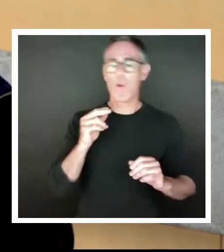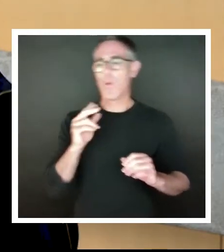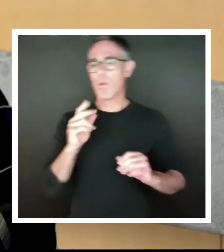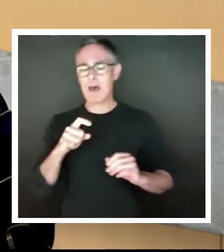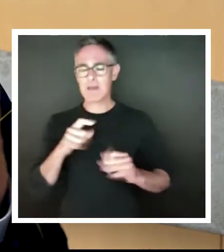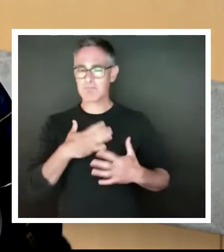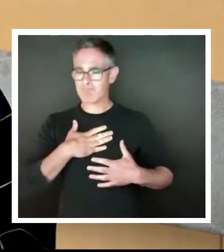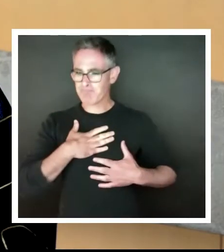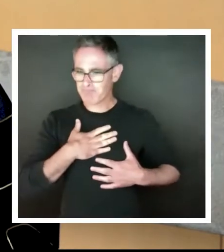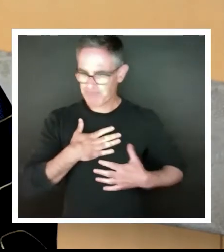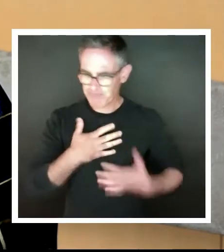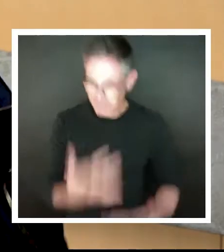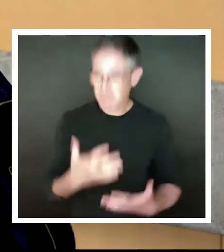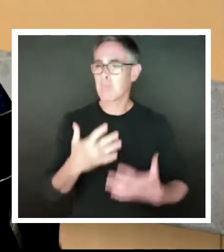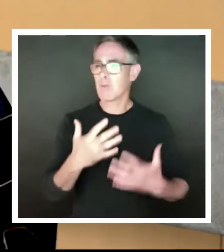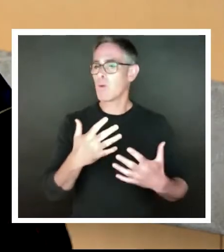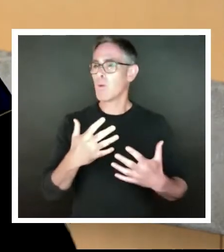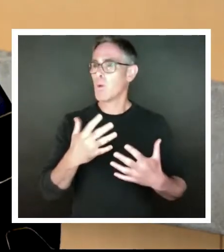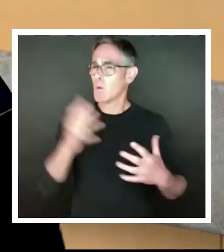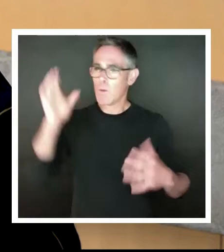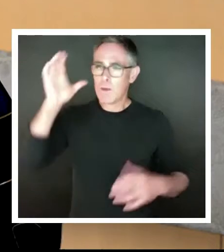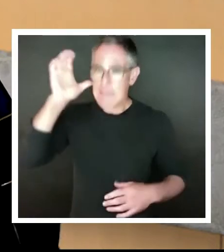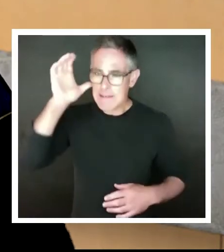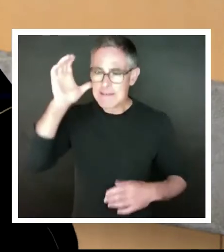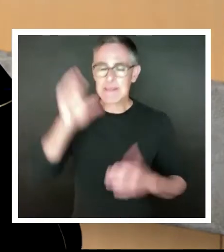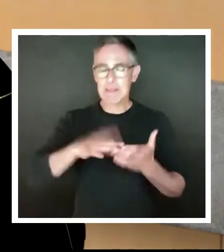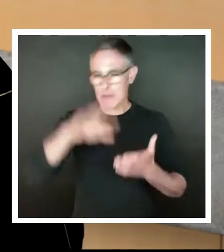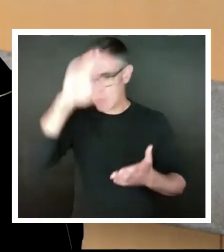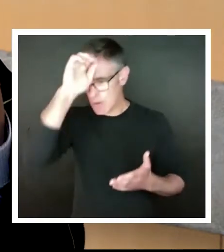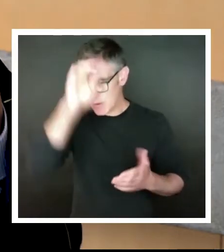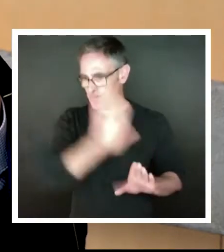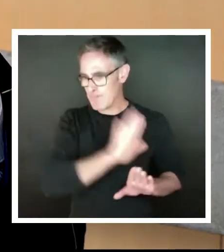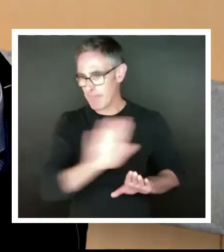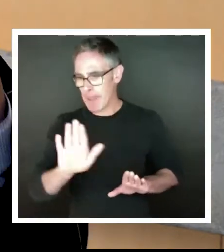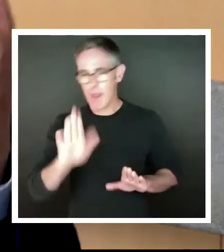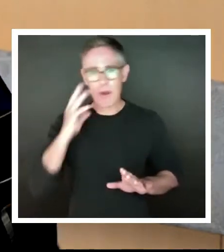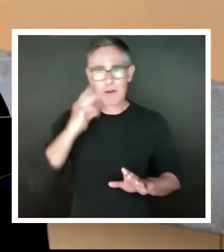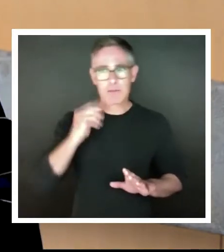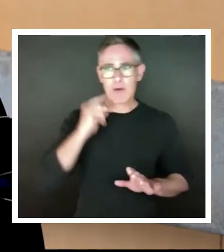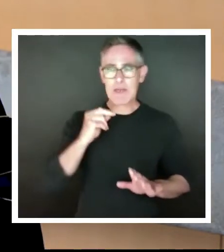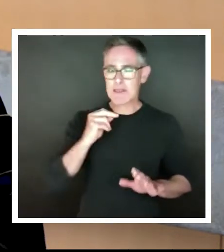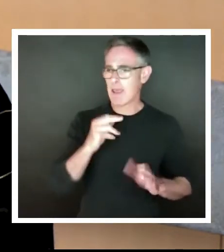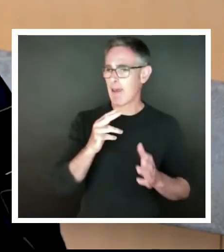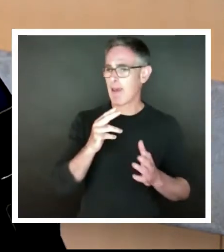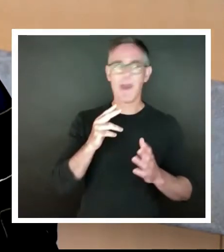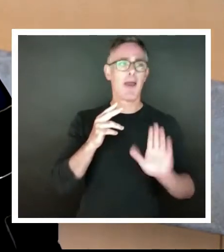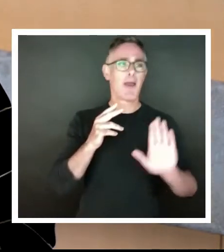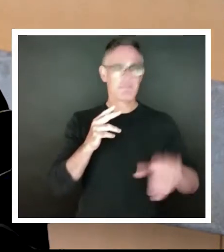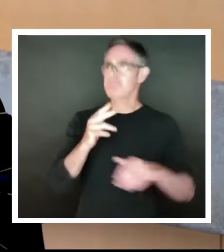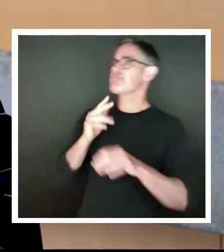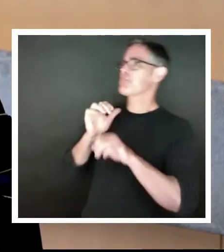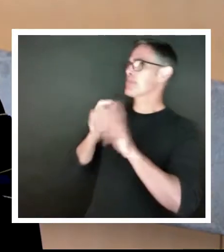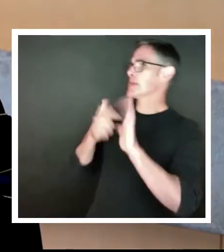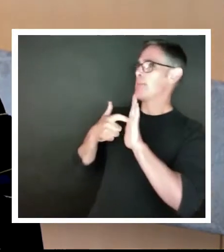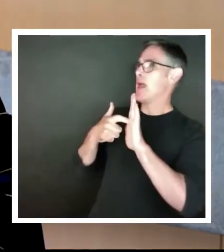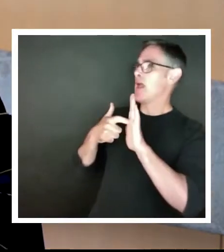We gotta let our guards down, listen, learn, grow, and demand and work for justice. We need to speak truth to power.